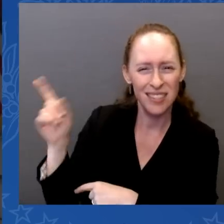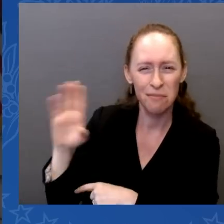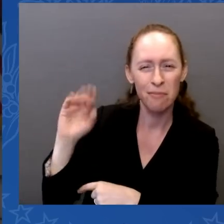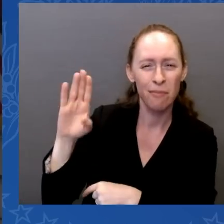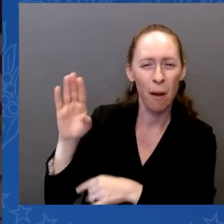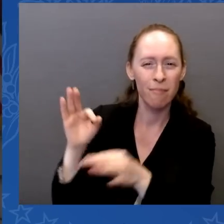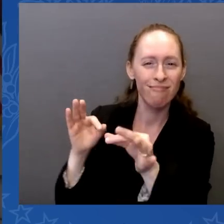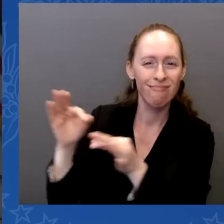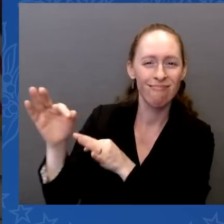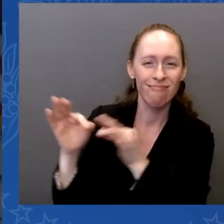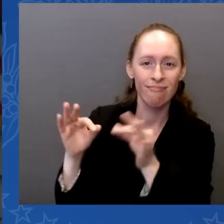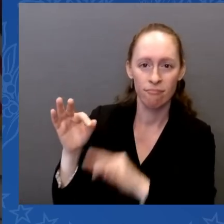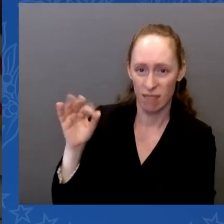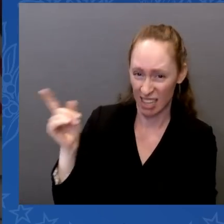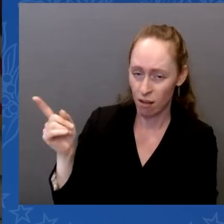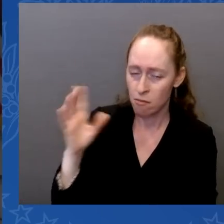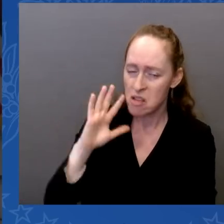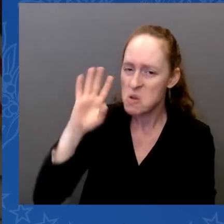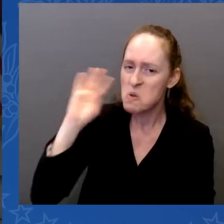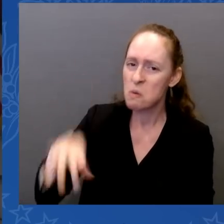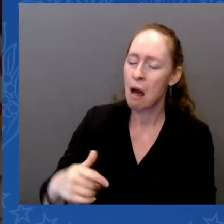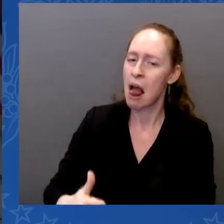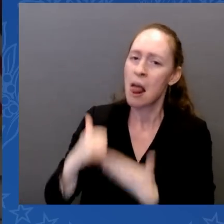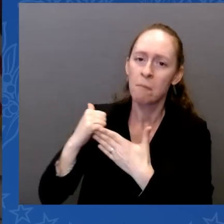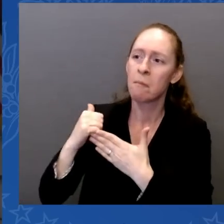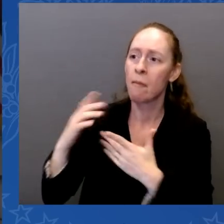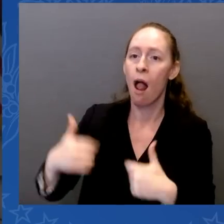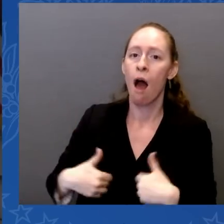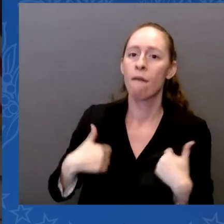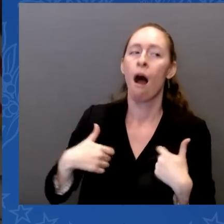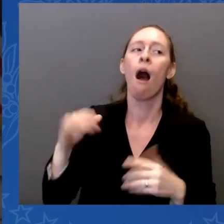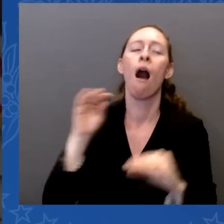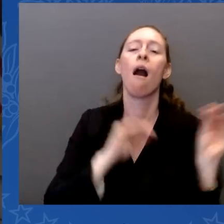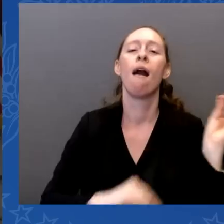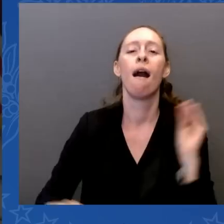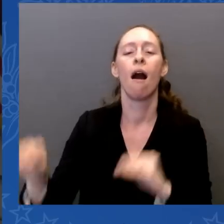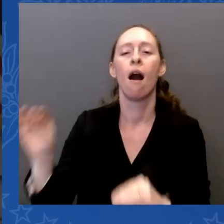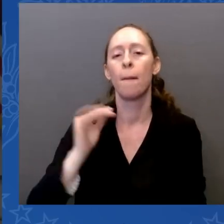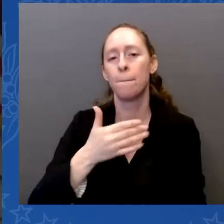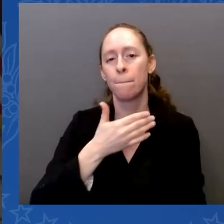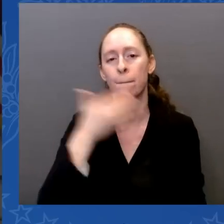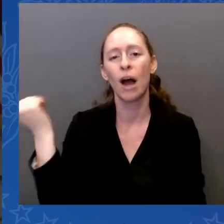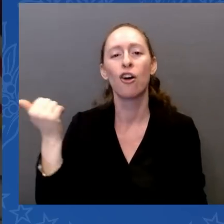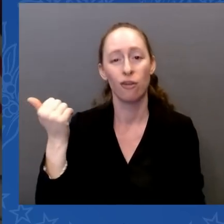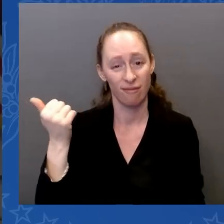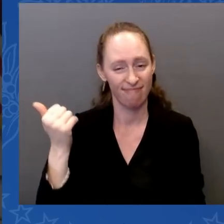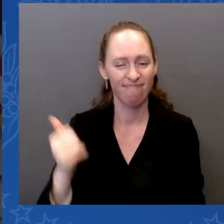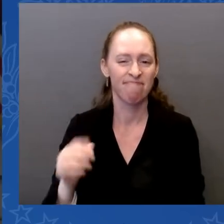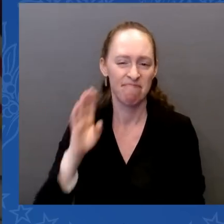And now we wanted to -- to be the -- that the case for everybody -- for everybody to have peace of mind.